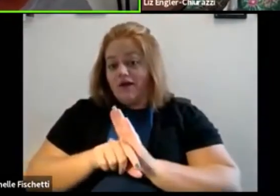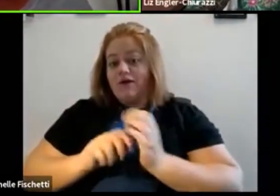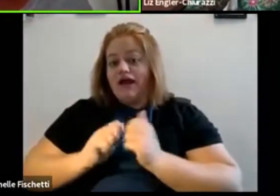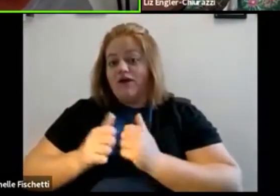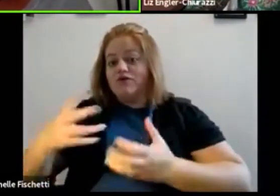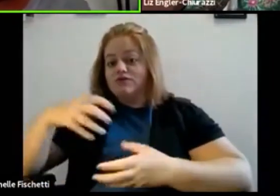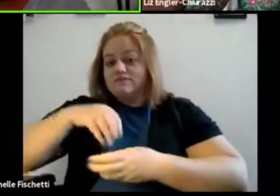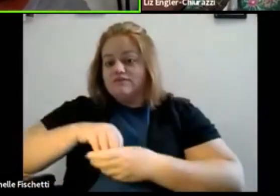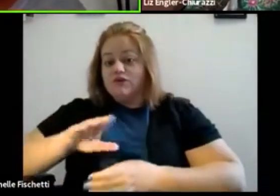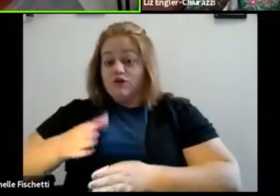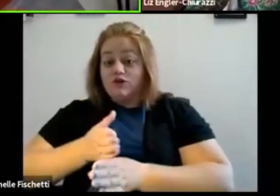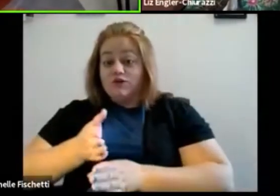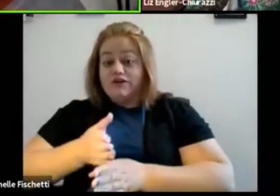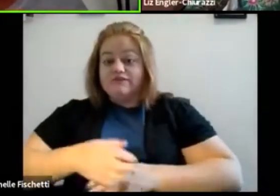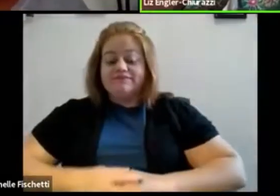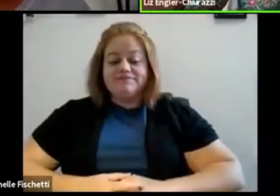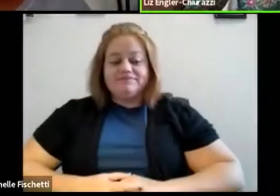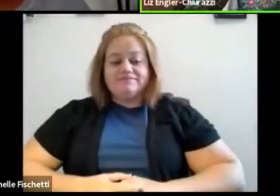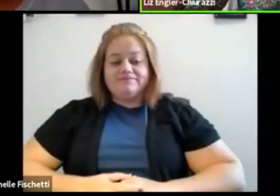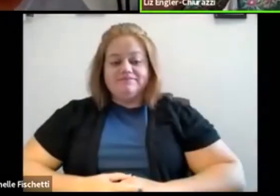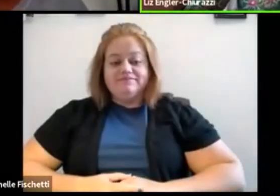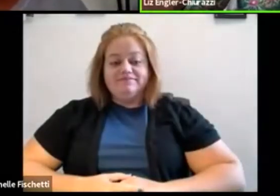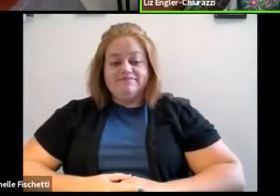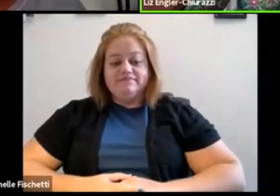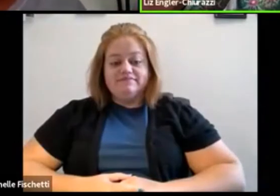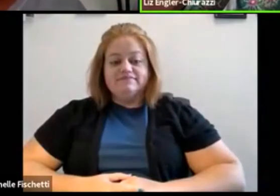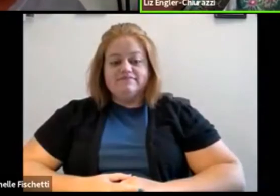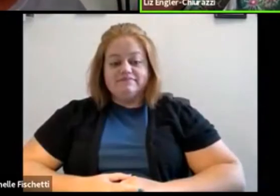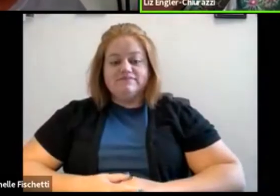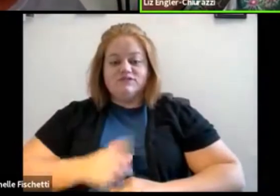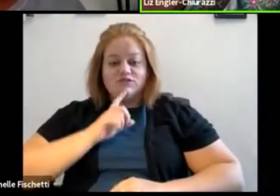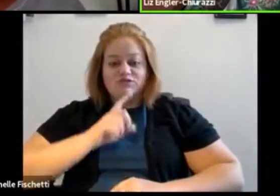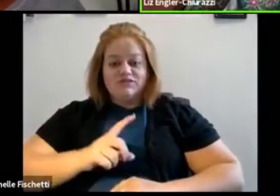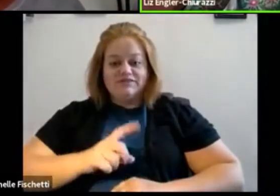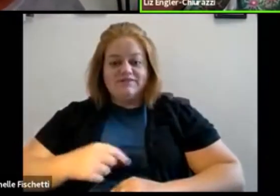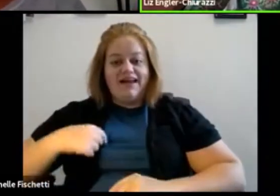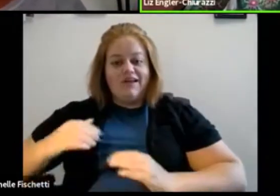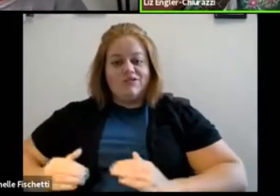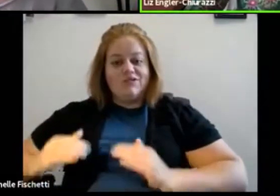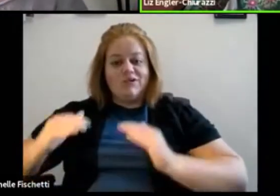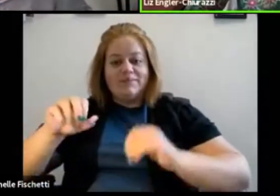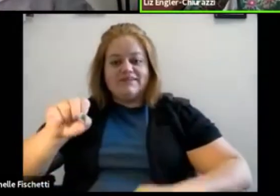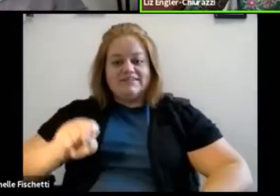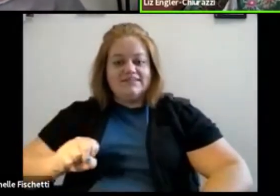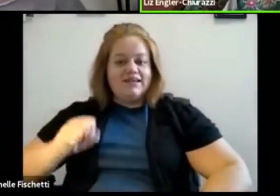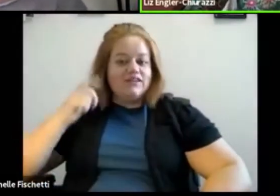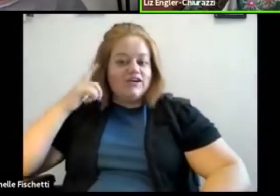career? Absolutely. So I grew up in Southern California, I spent a lot of